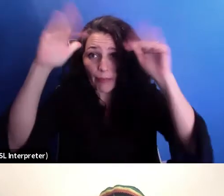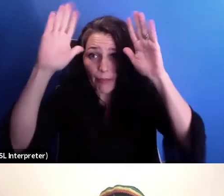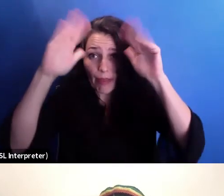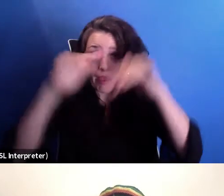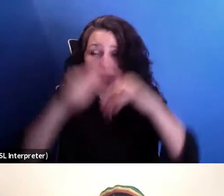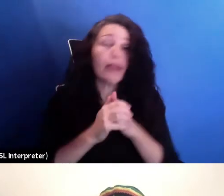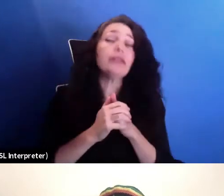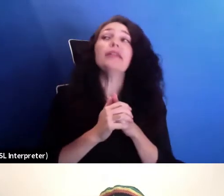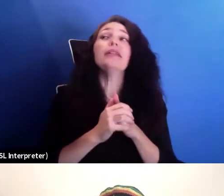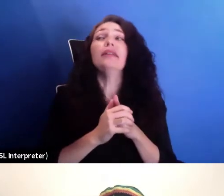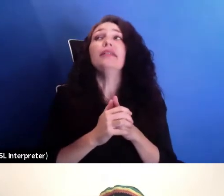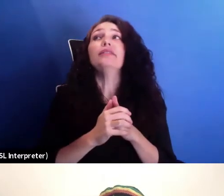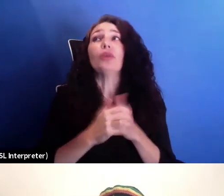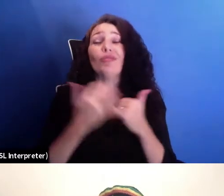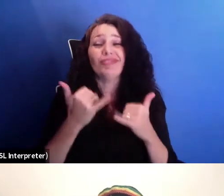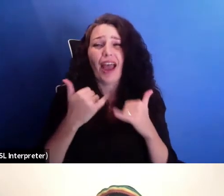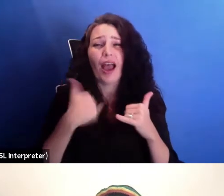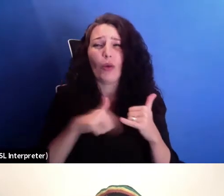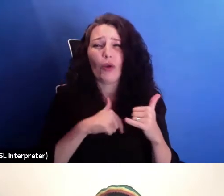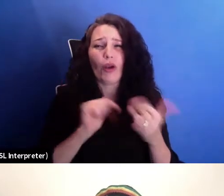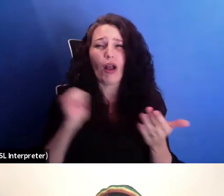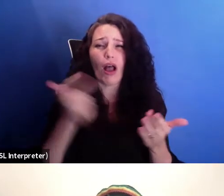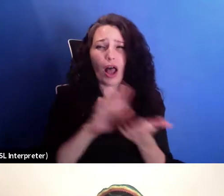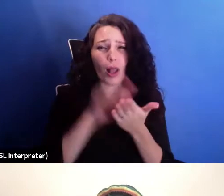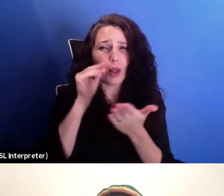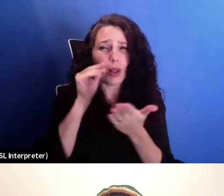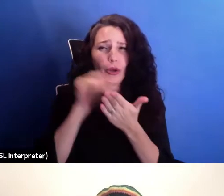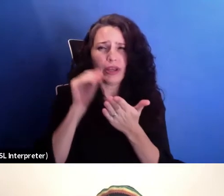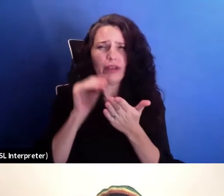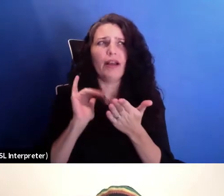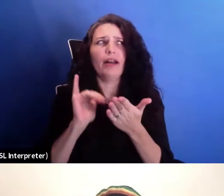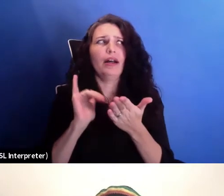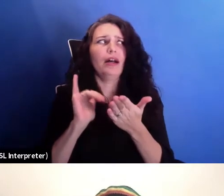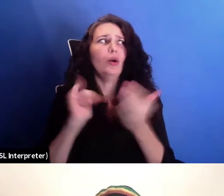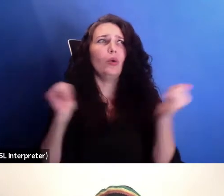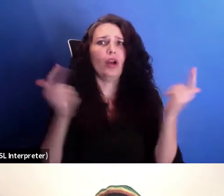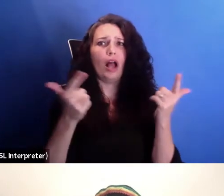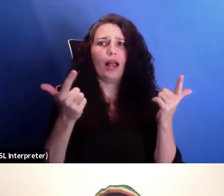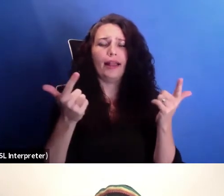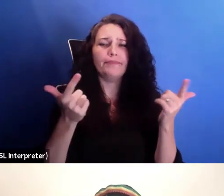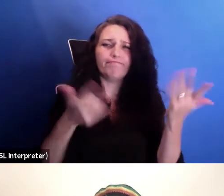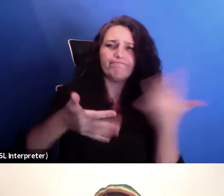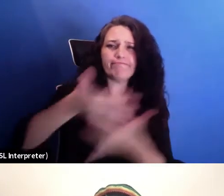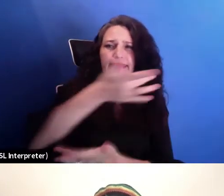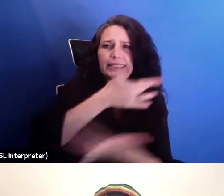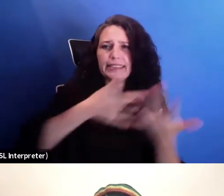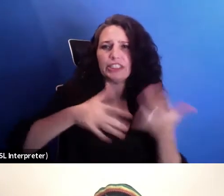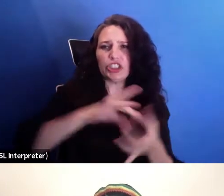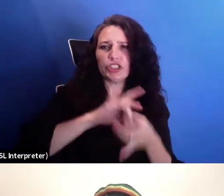is kind of teaching all of us how interconnected we are and the importance of equity.